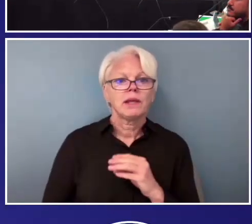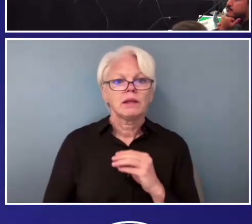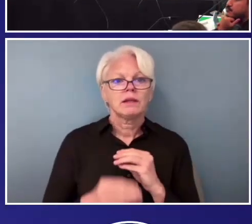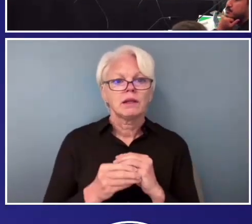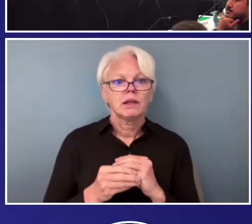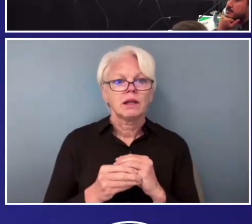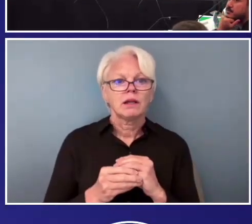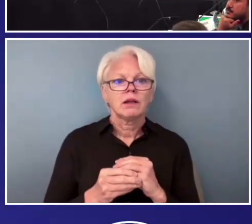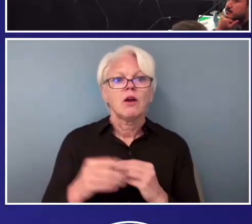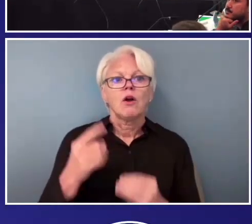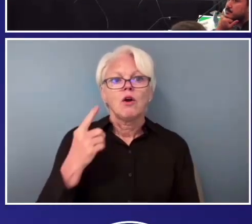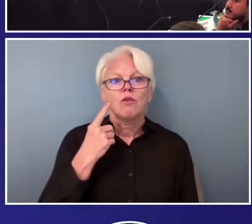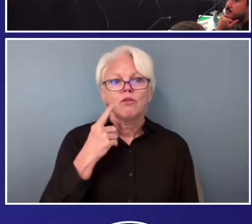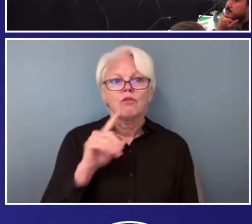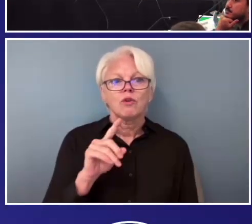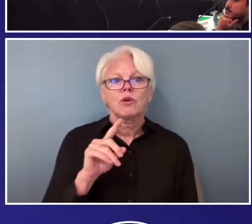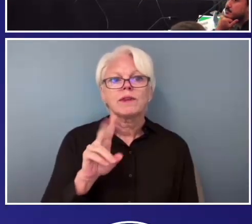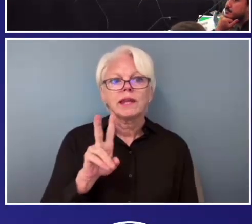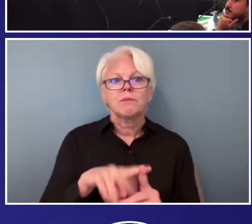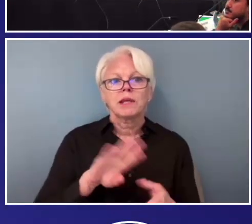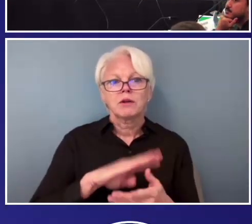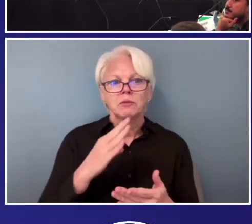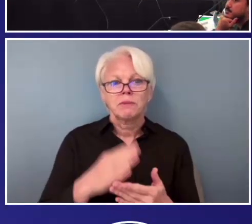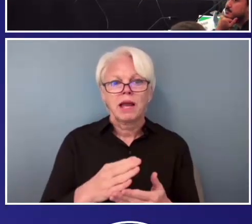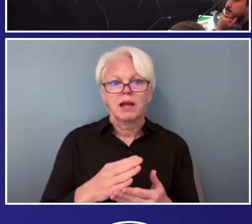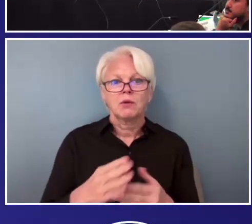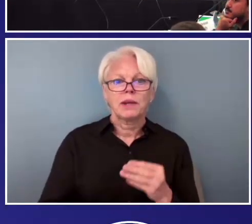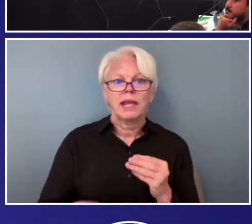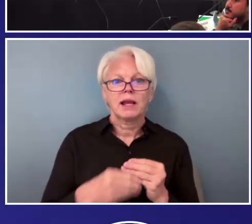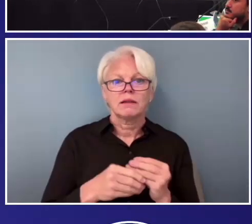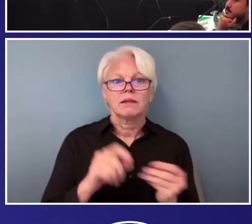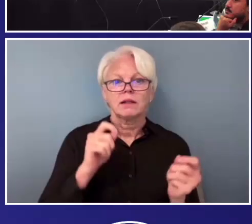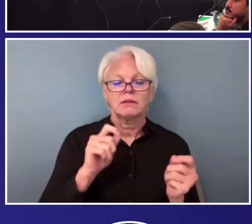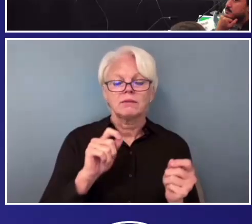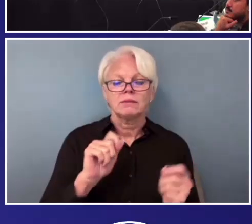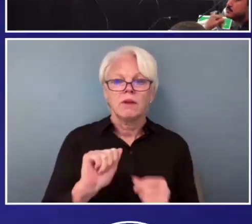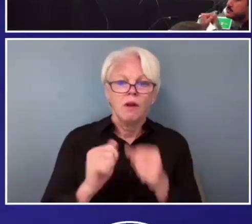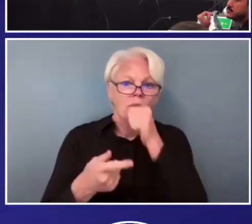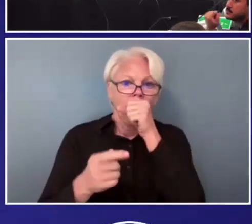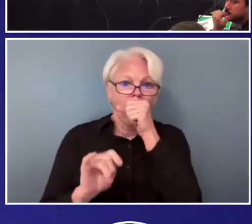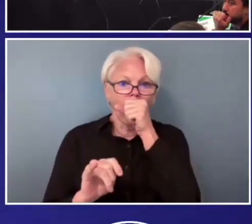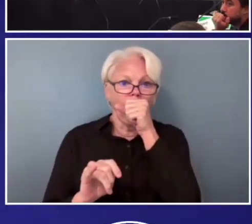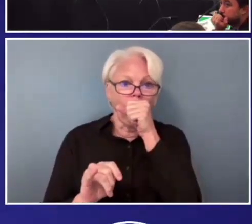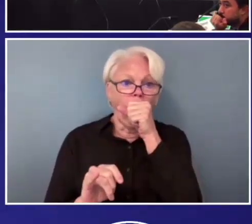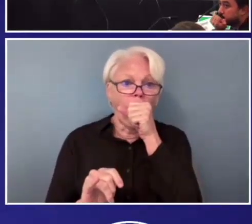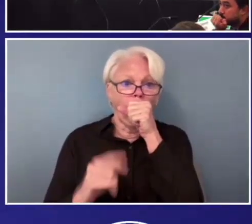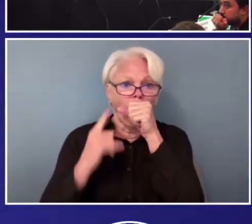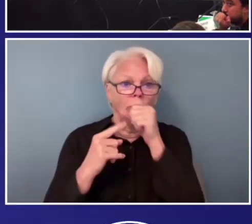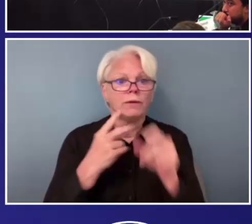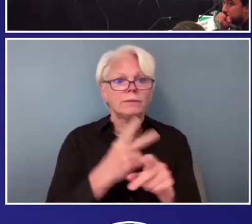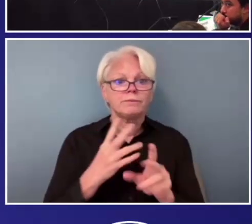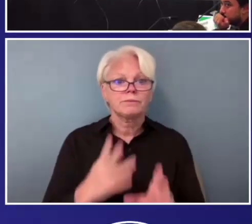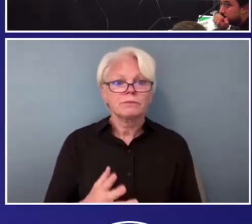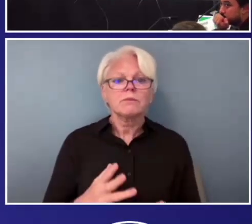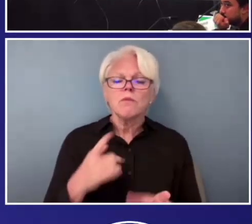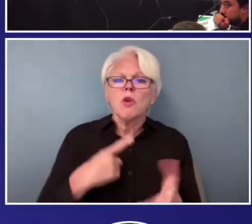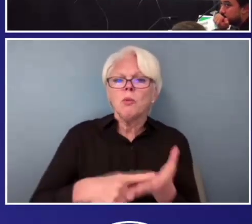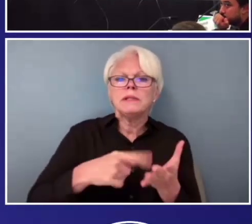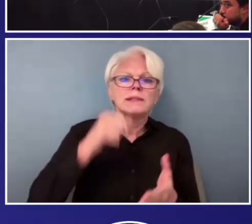applicable amount in here, we have added the adjusted gross income of the borrowers. We went over this yesterday but this is our pulse check so we have to